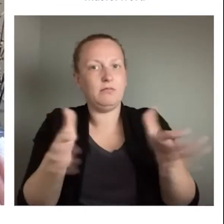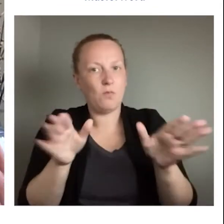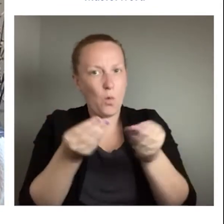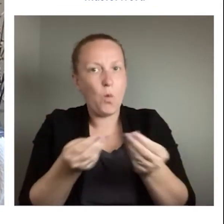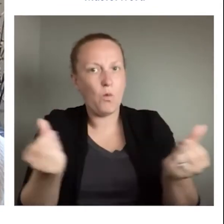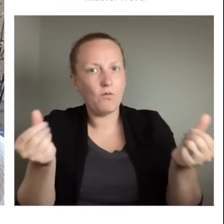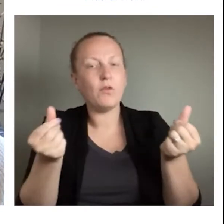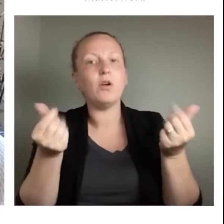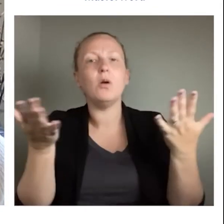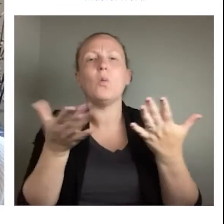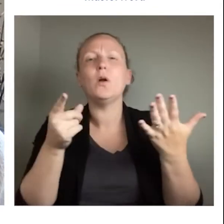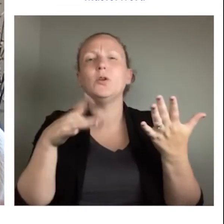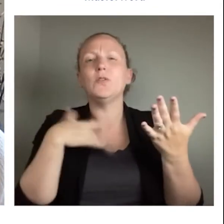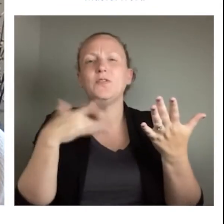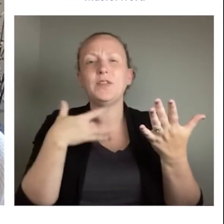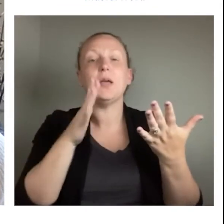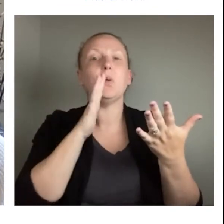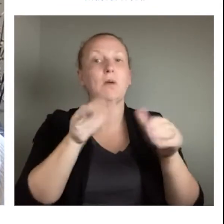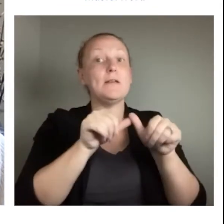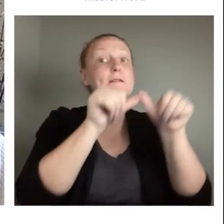what do you think is going to change for the future?